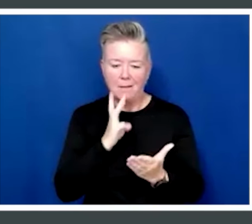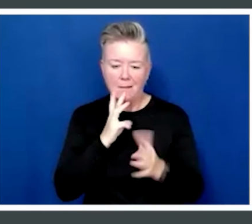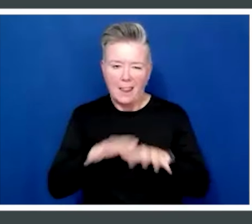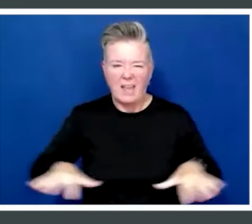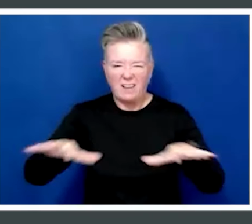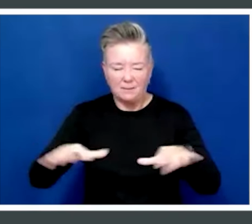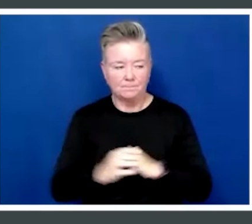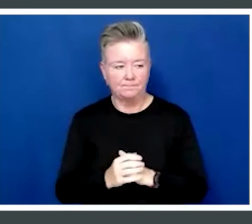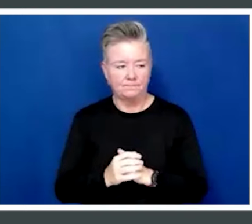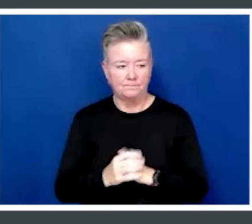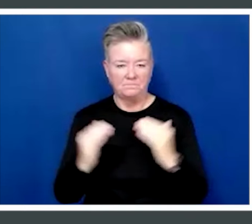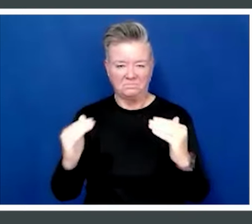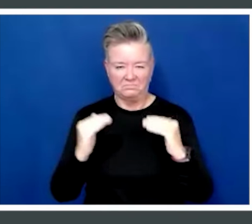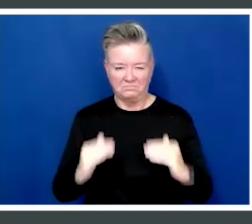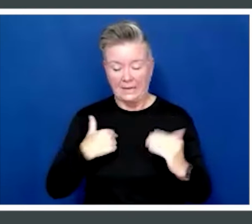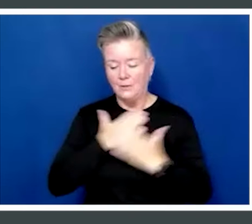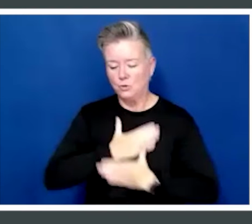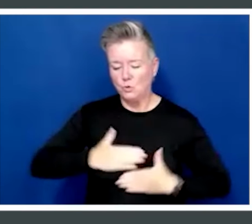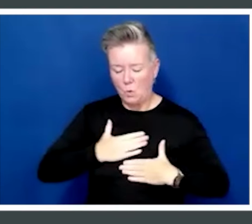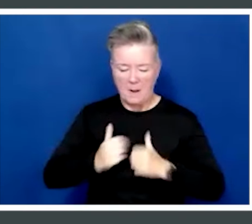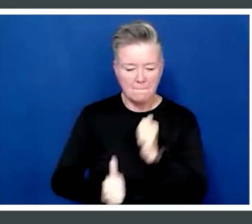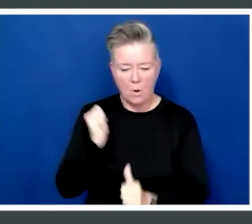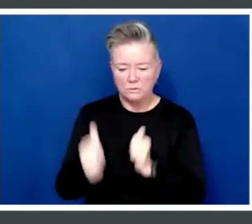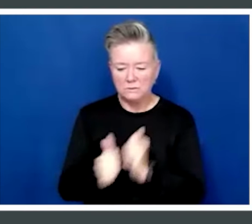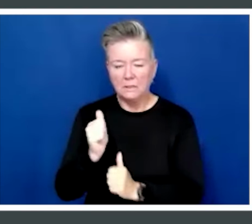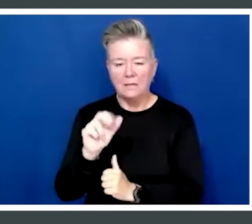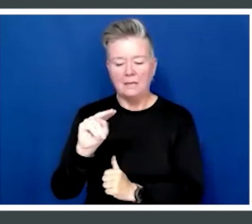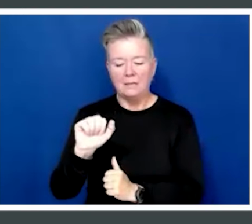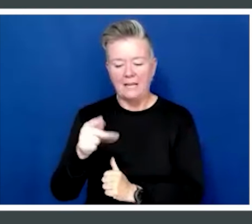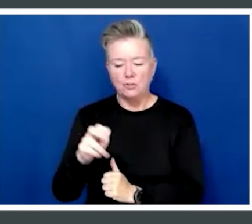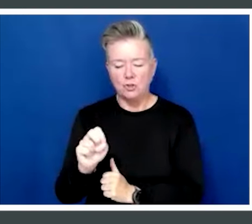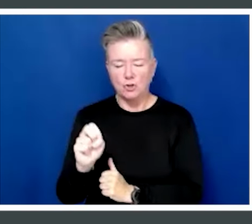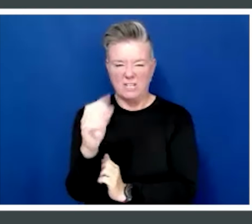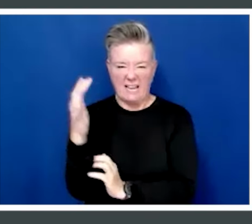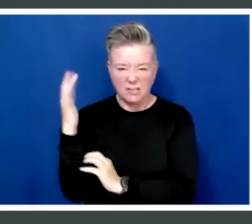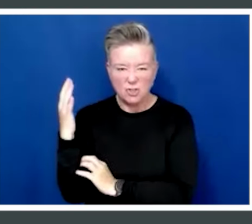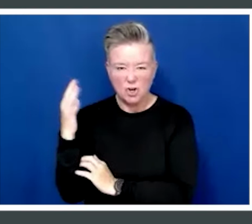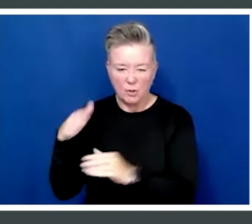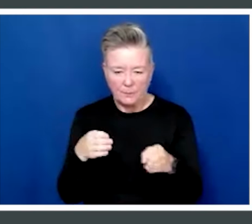CAMPER >> I enjoy just like the -- it's mainly nature. I like that part about it,